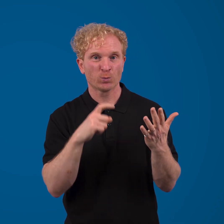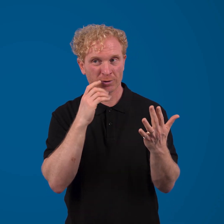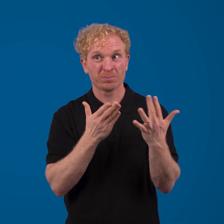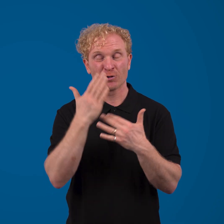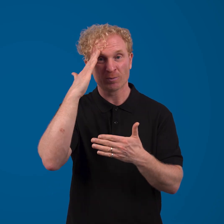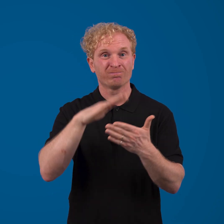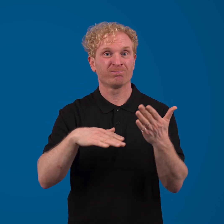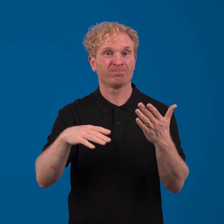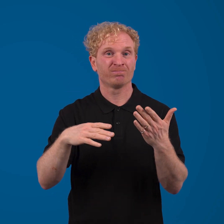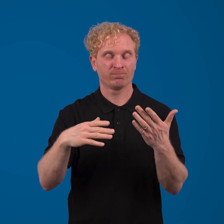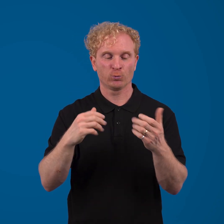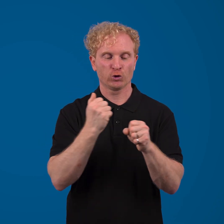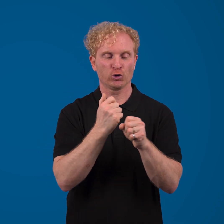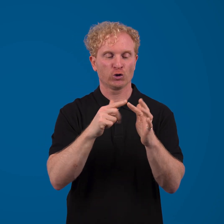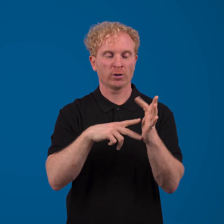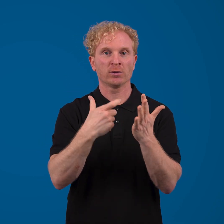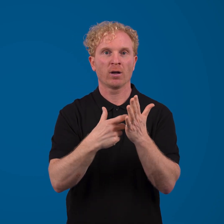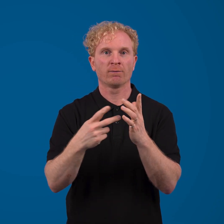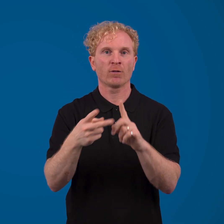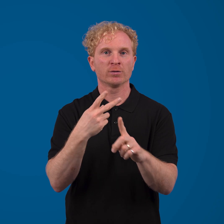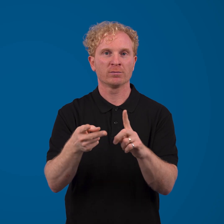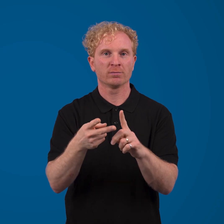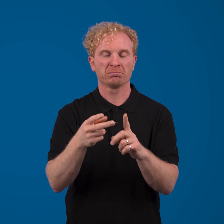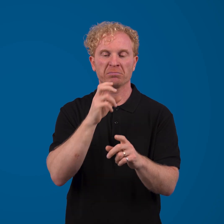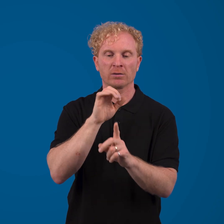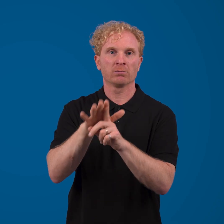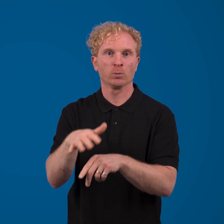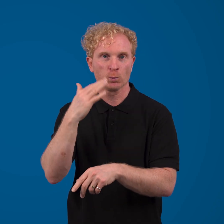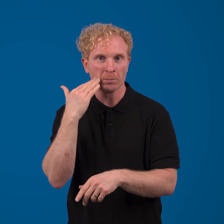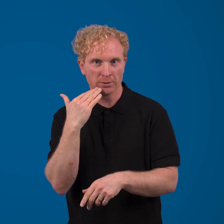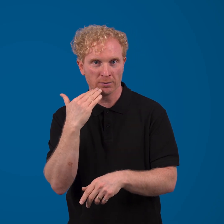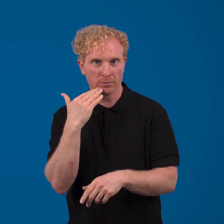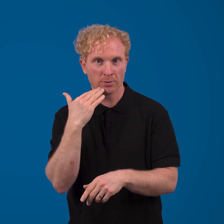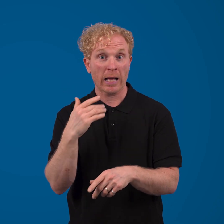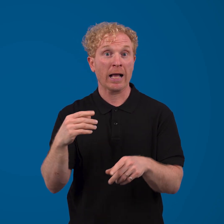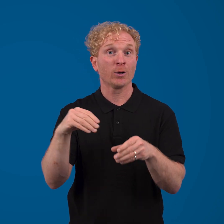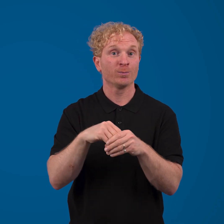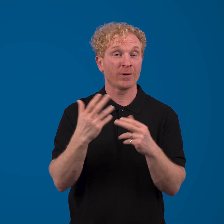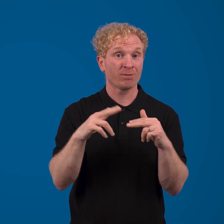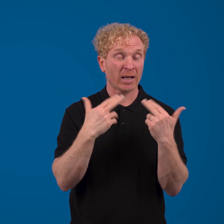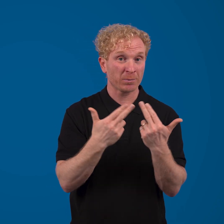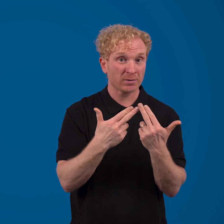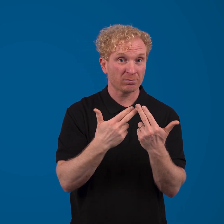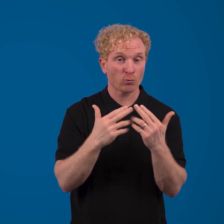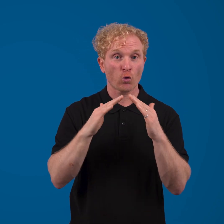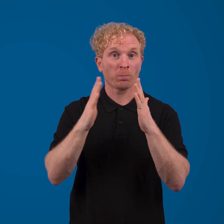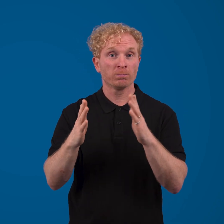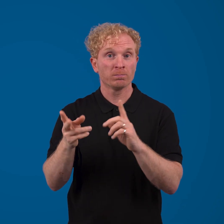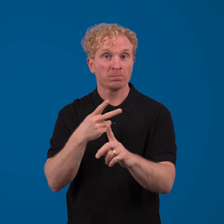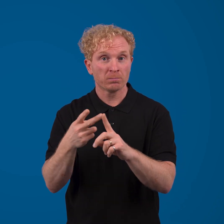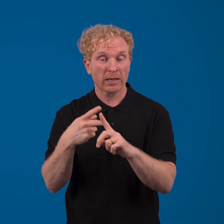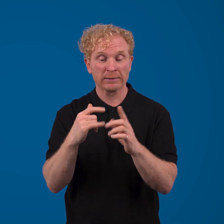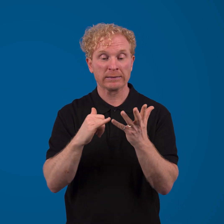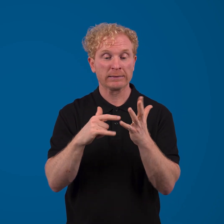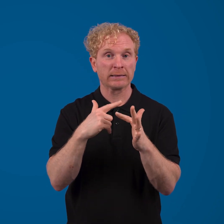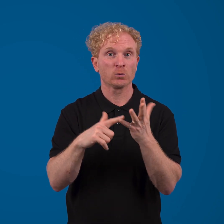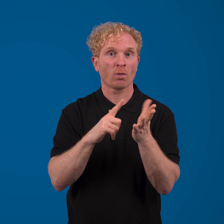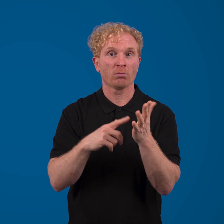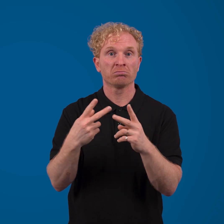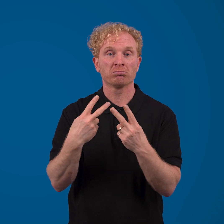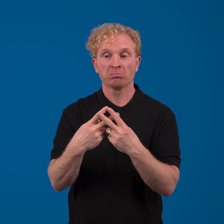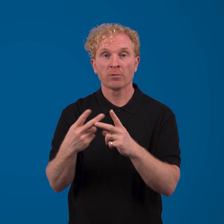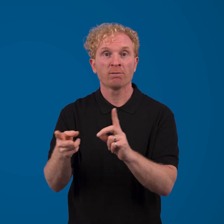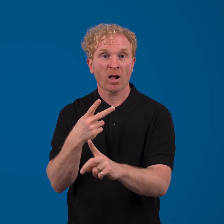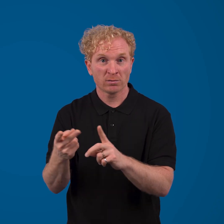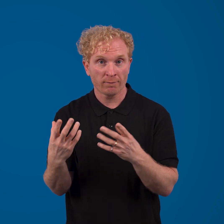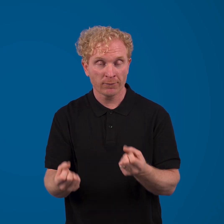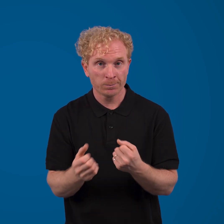with disability will experience gendered violence, including family, domestic and sexual violence.